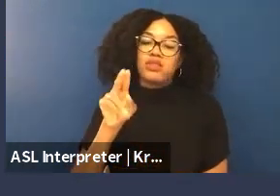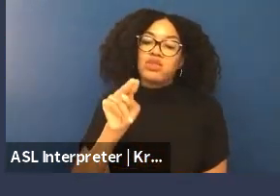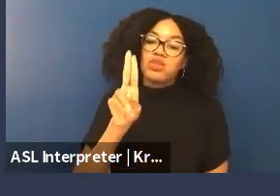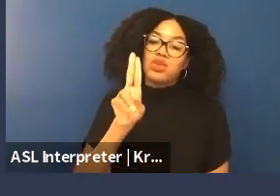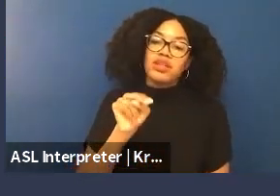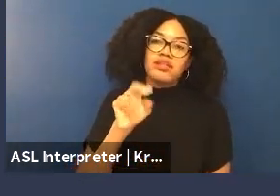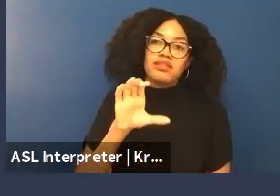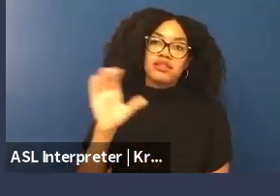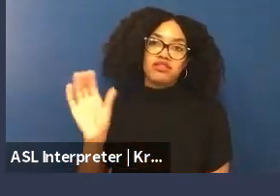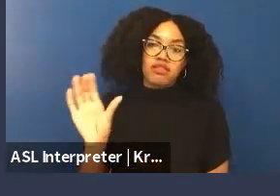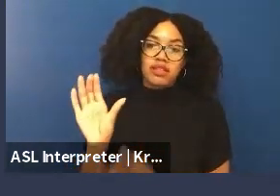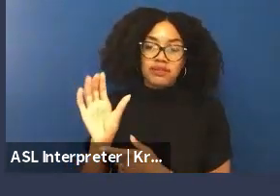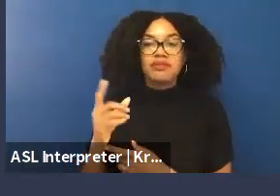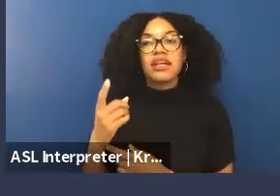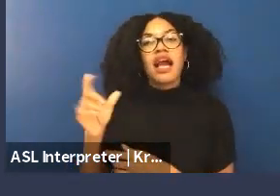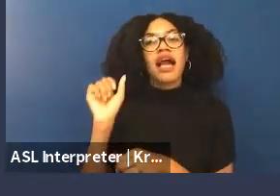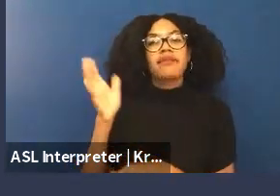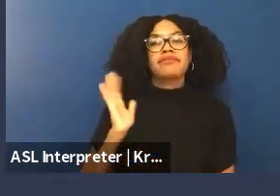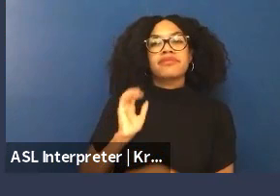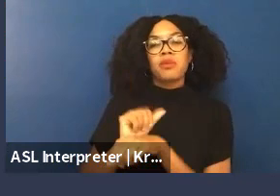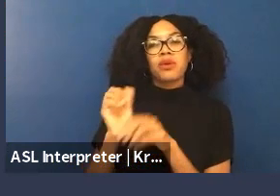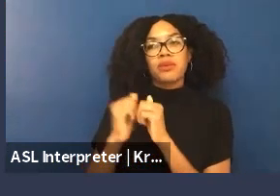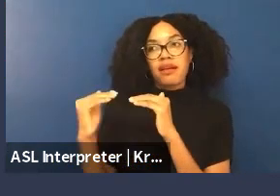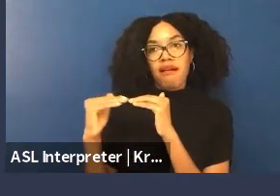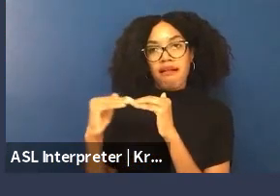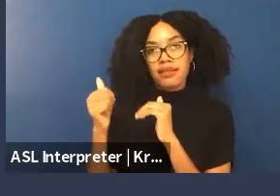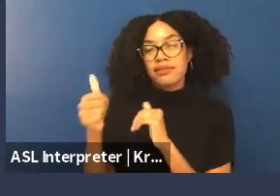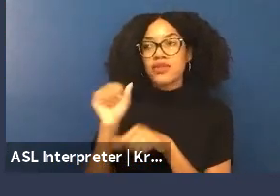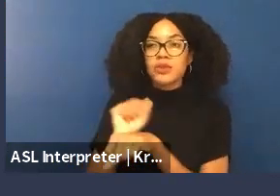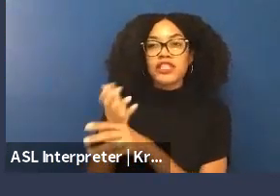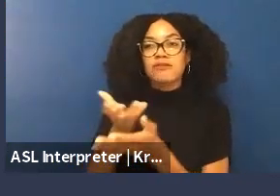unfortunately left the university to go to another university, but she and I worked together for a